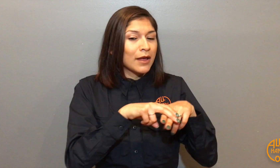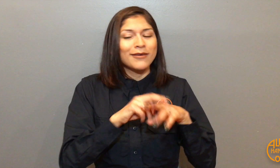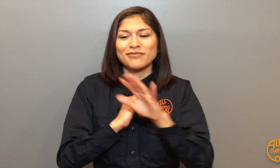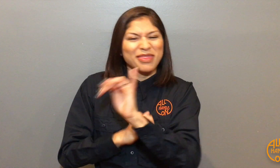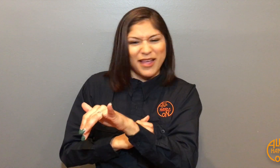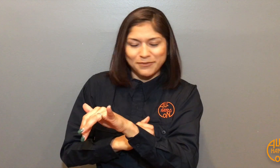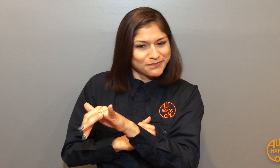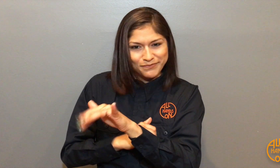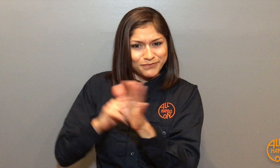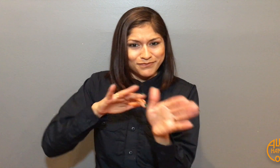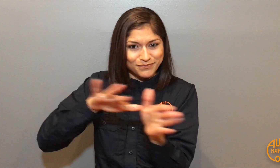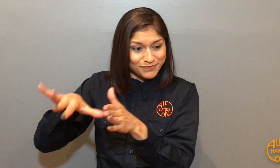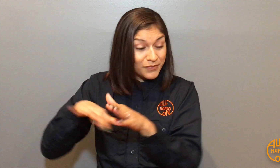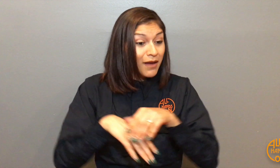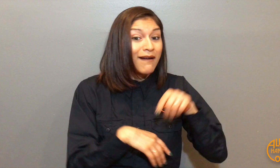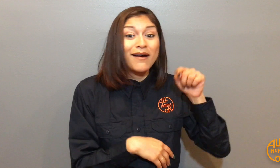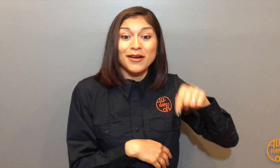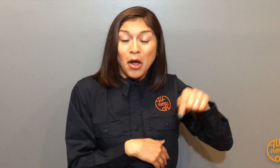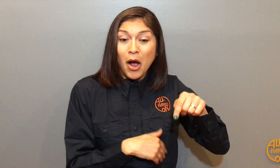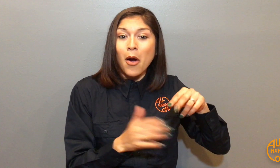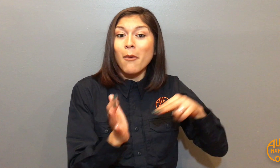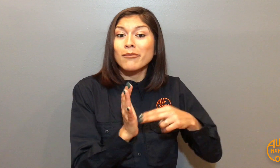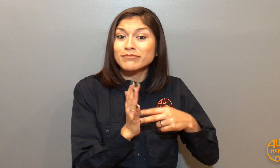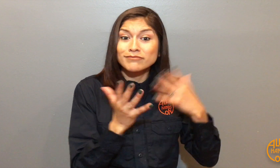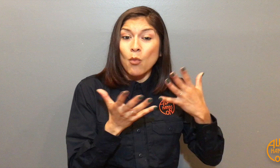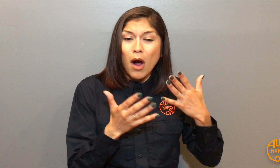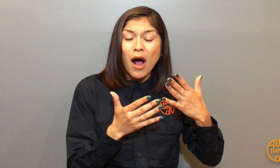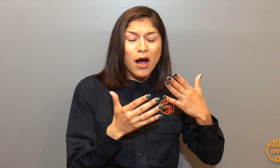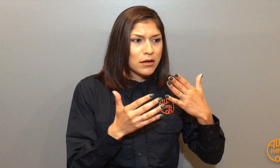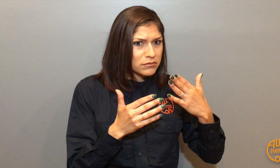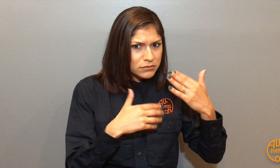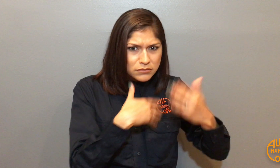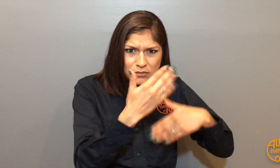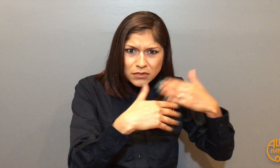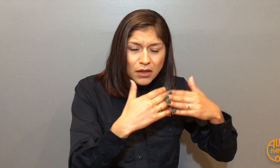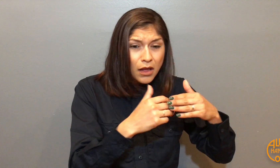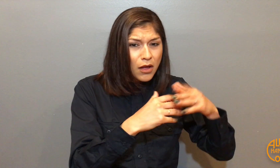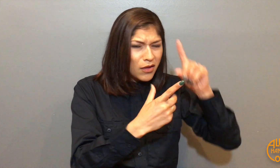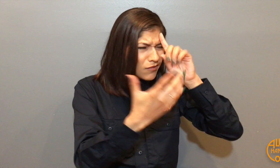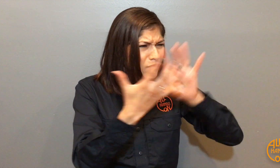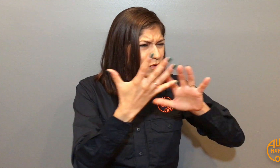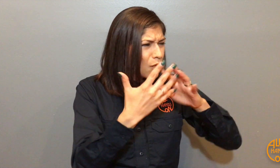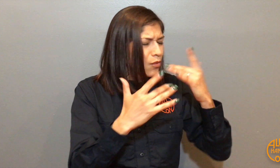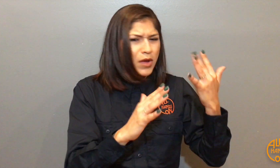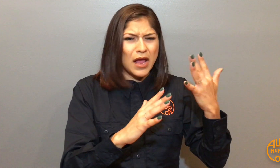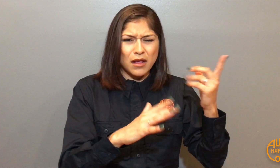of situation, it's more so if you have prolonged confusion where you're not